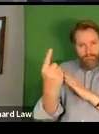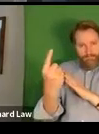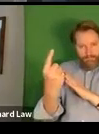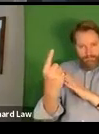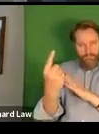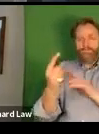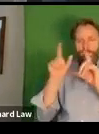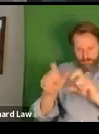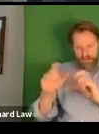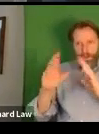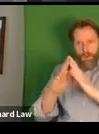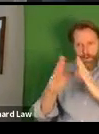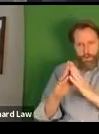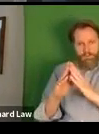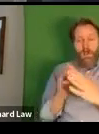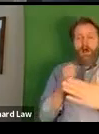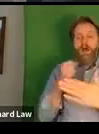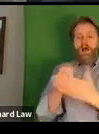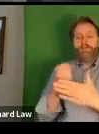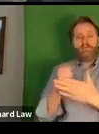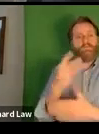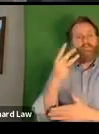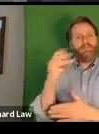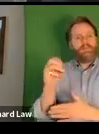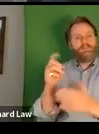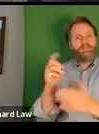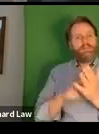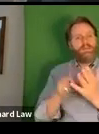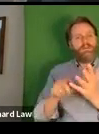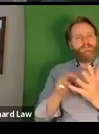June which she is adhering to and then to await further guidance from the